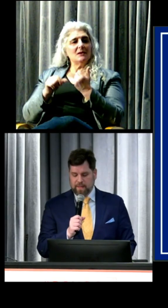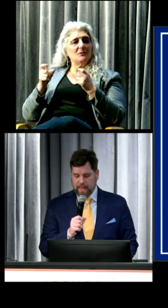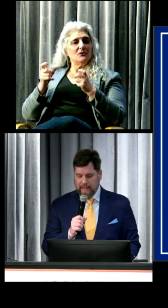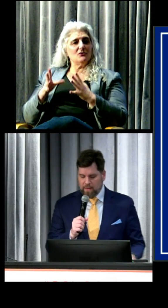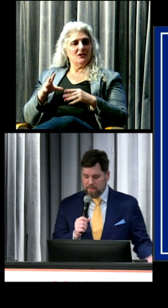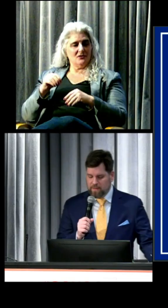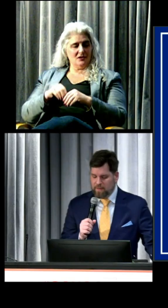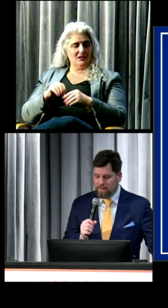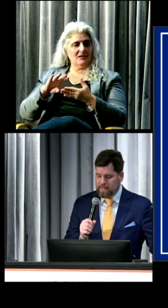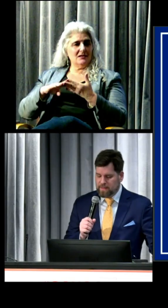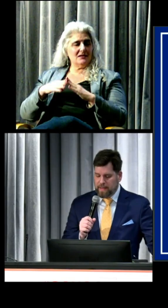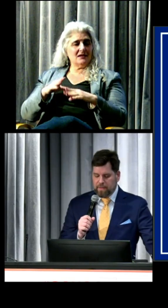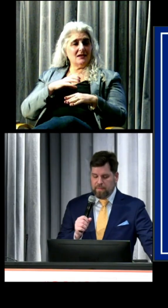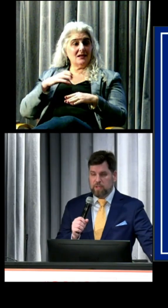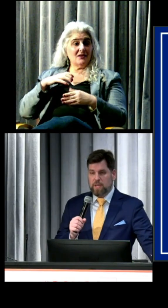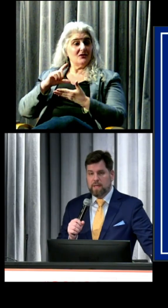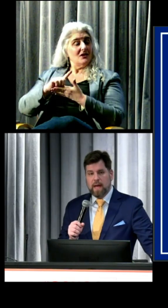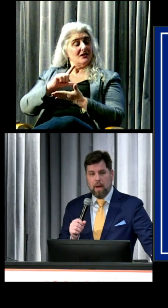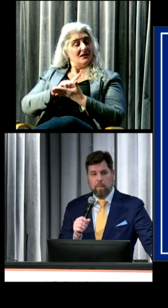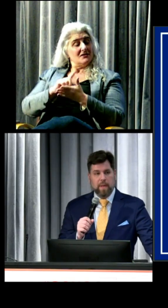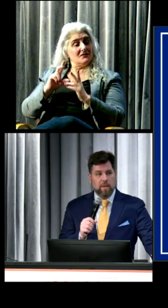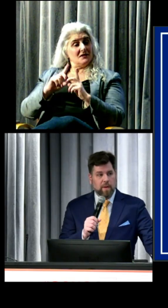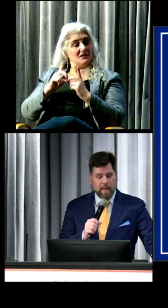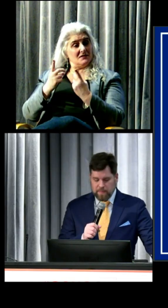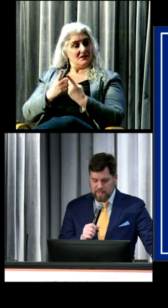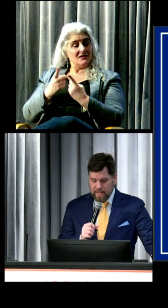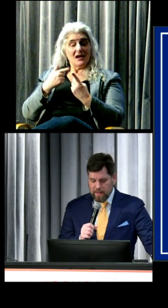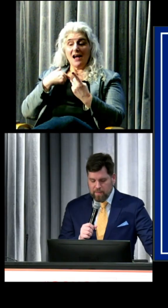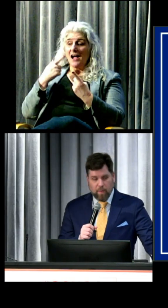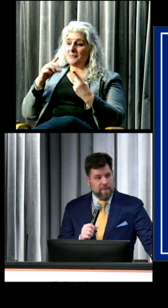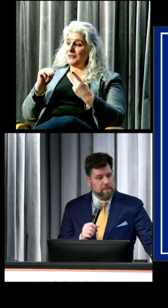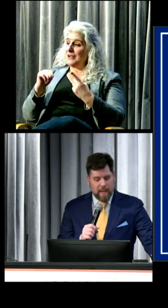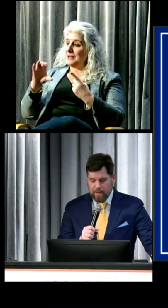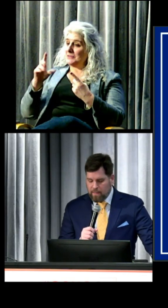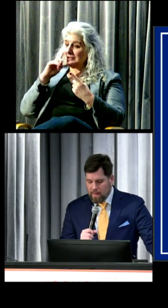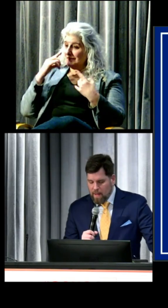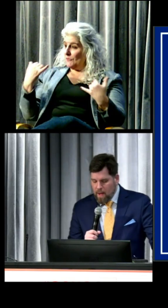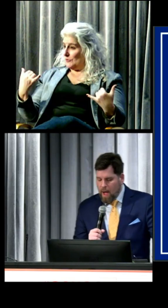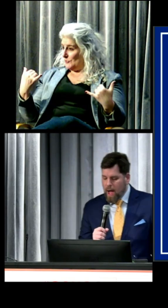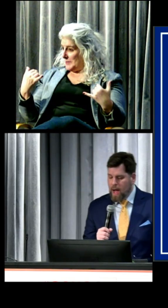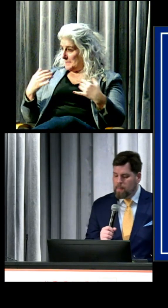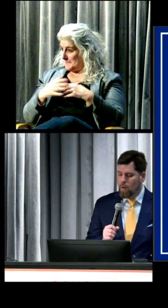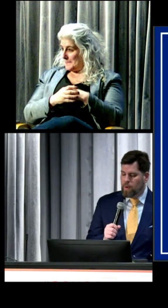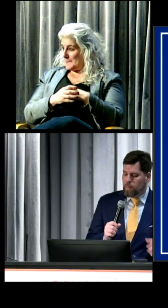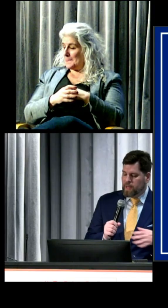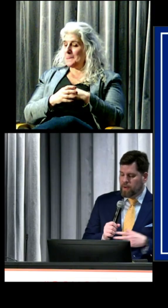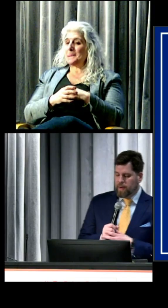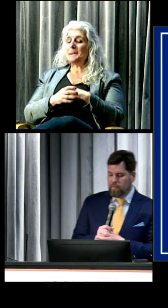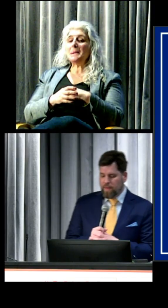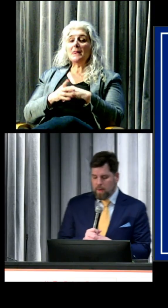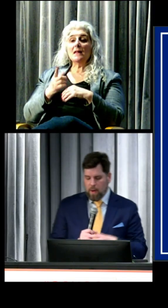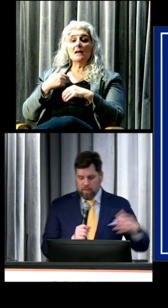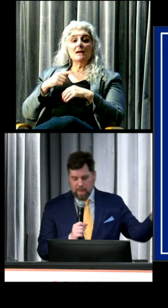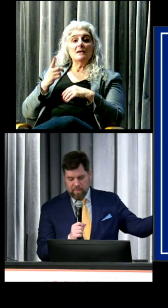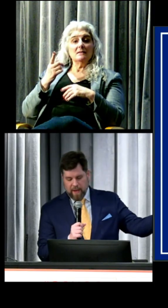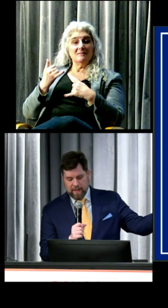This is an amazing group of humans and I'm just so excited that we get to share this project with you today.